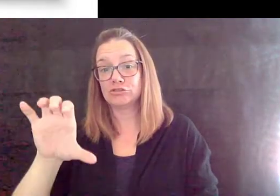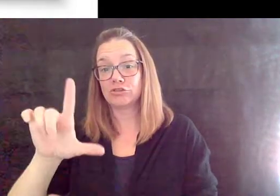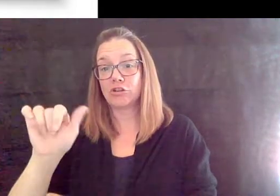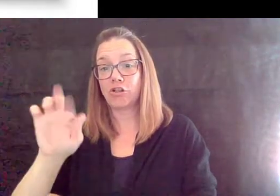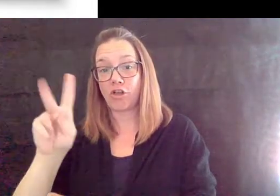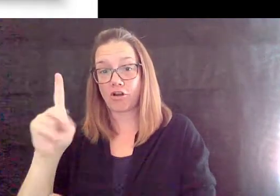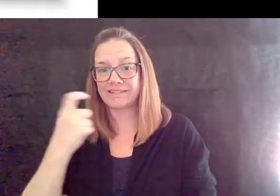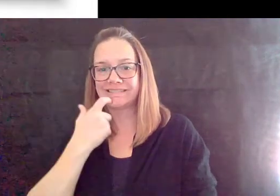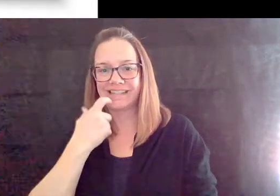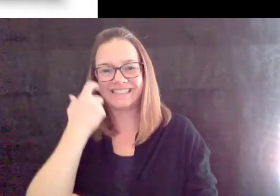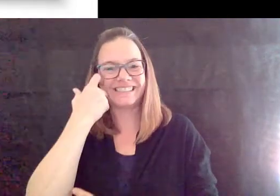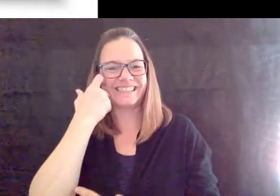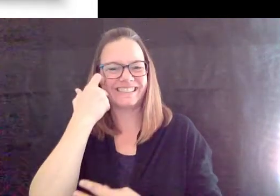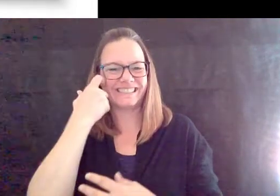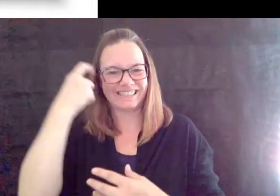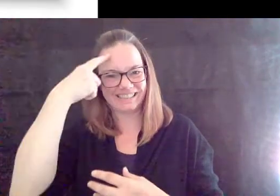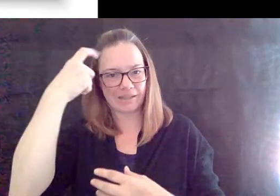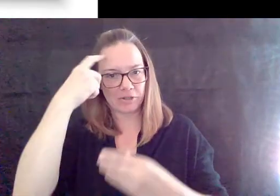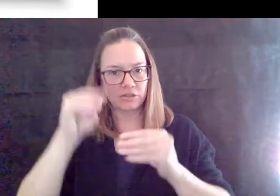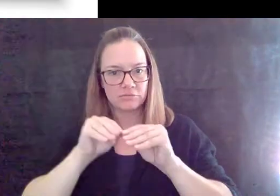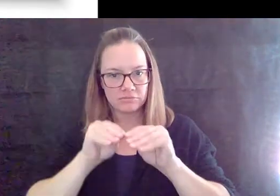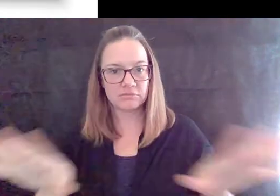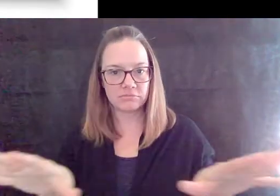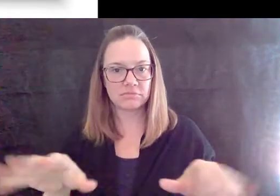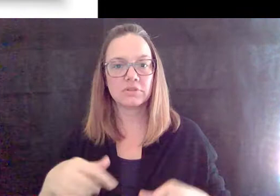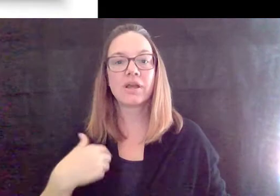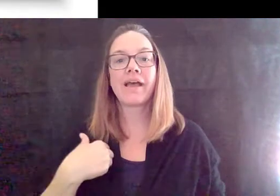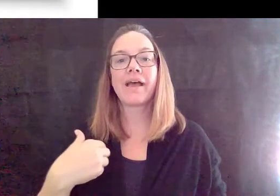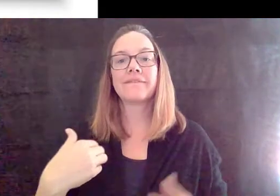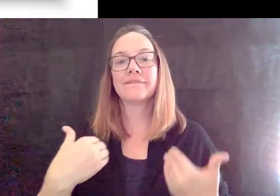We have the You At Platform, you at your best,